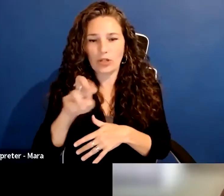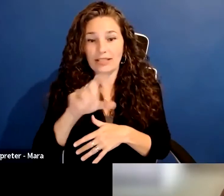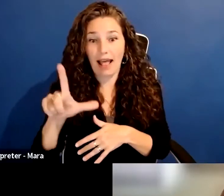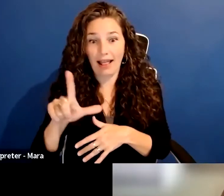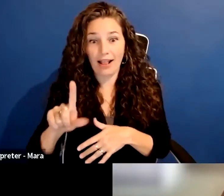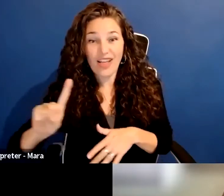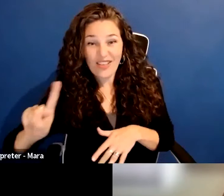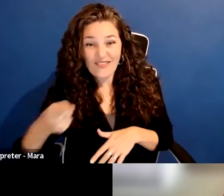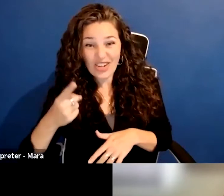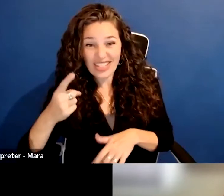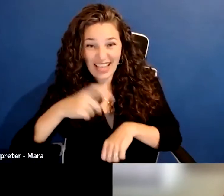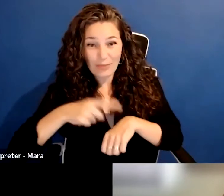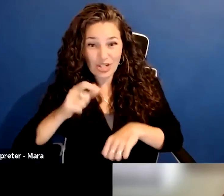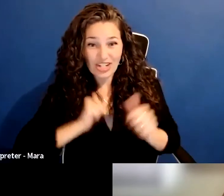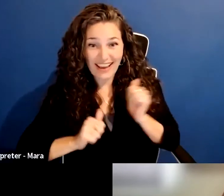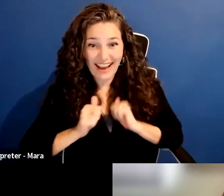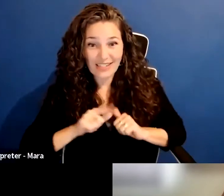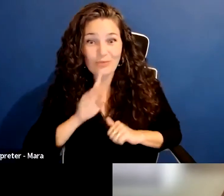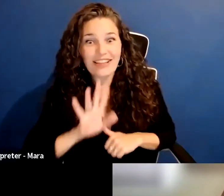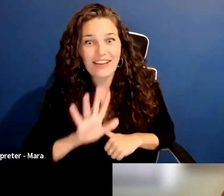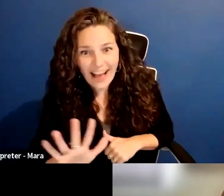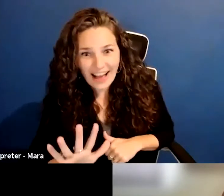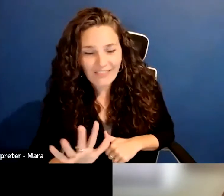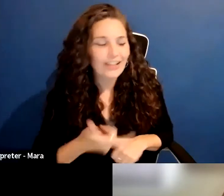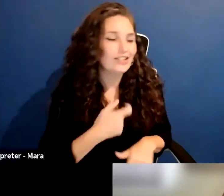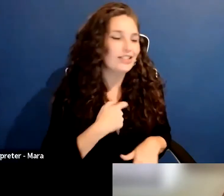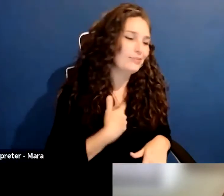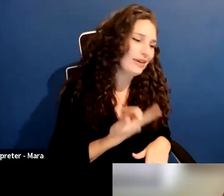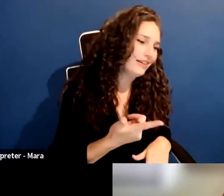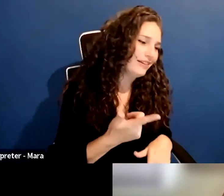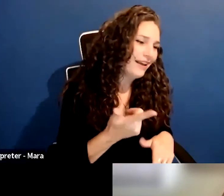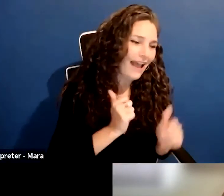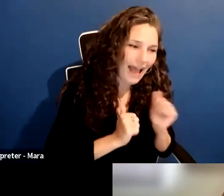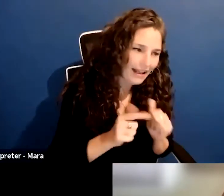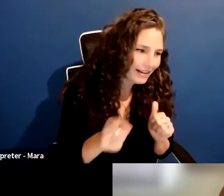and has been acting, dancing, writing, producing, and directing ever since.